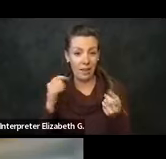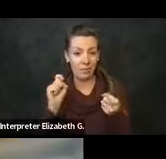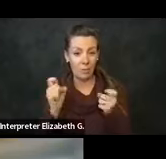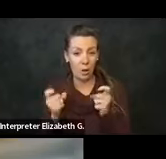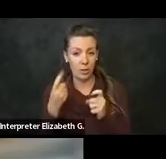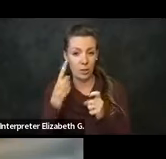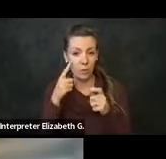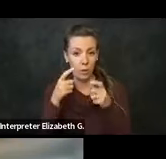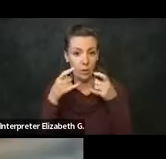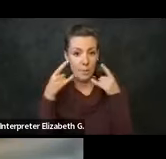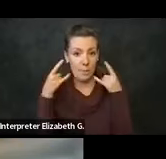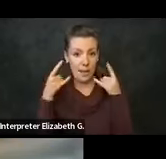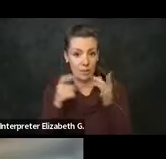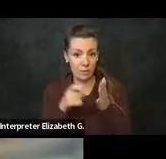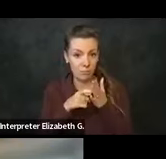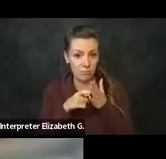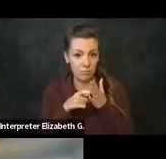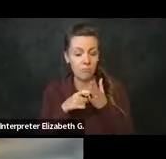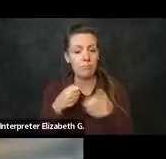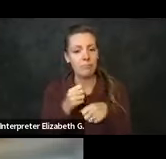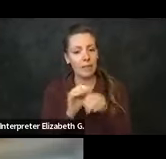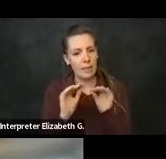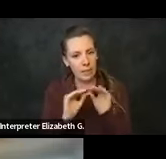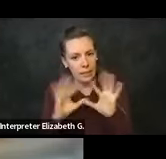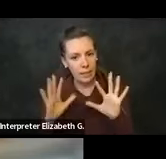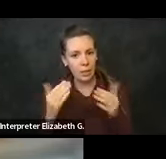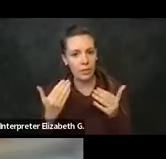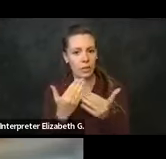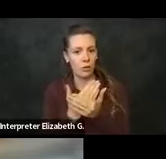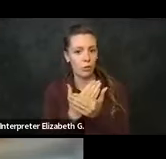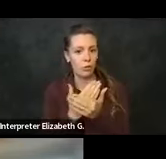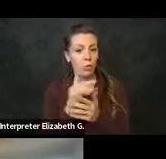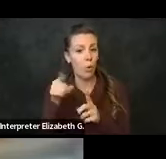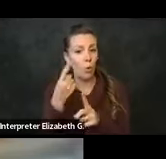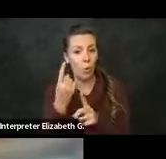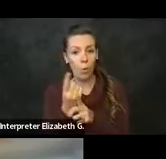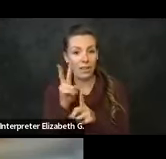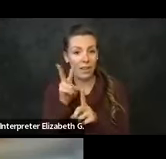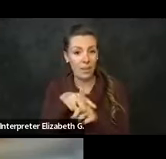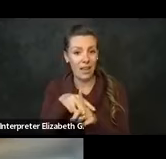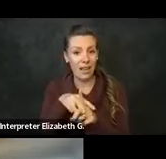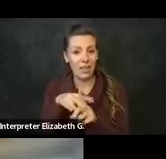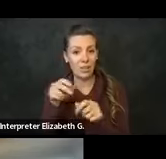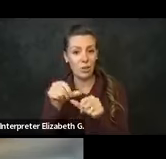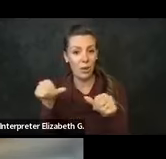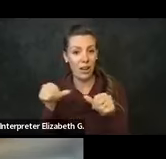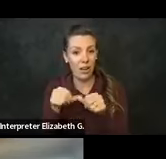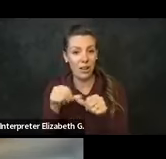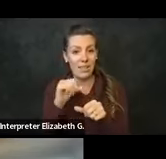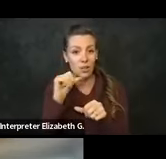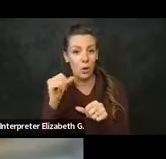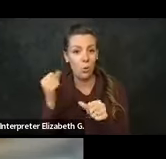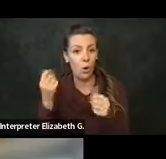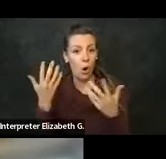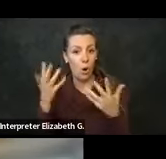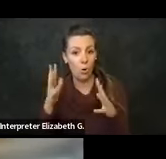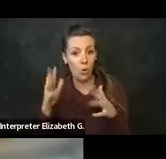mandate, making it clear that this new order only applies to counties that do not already have indoor masking mandates in place.